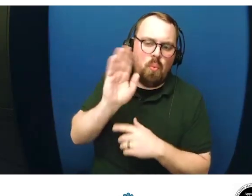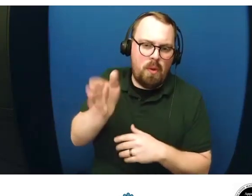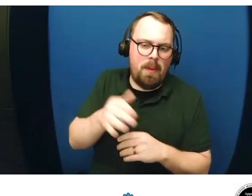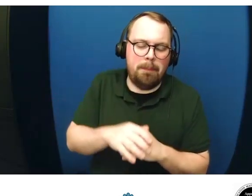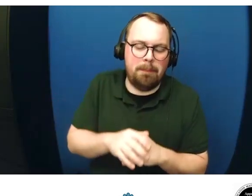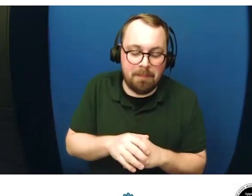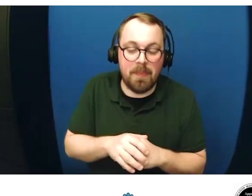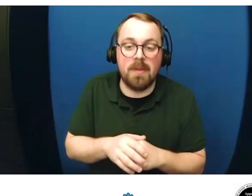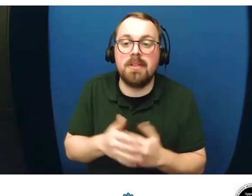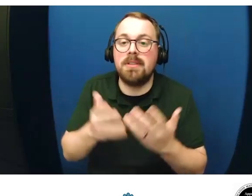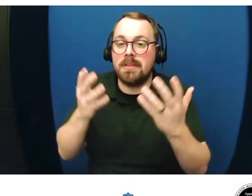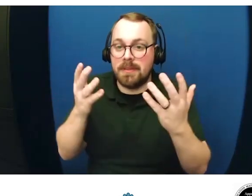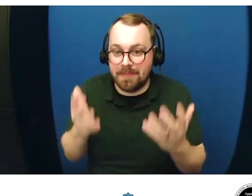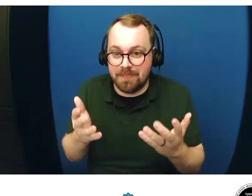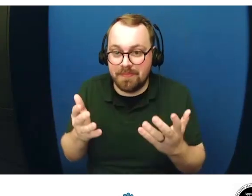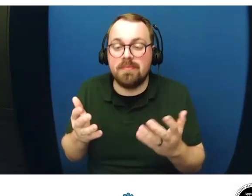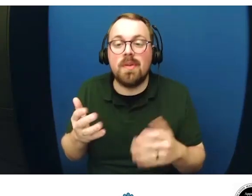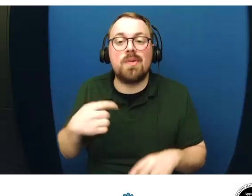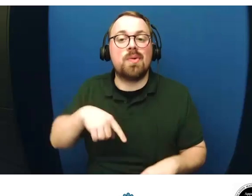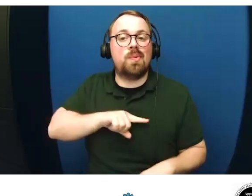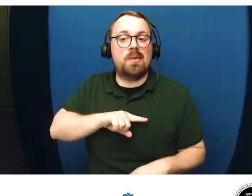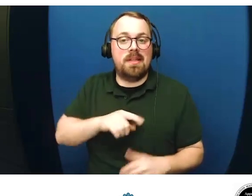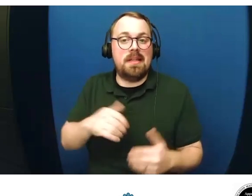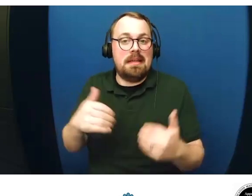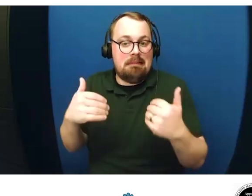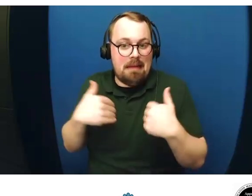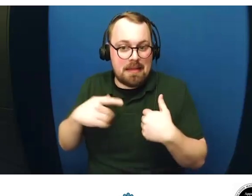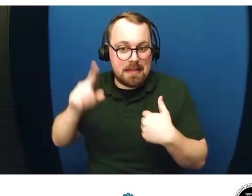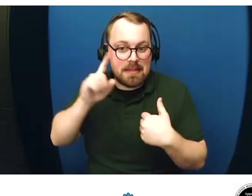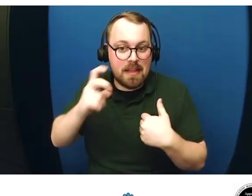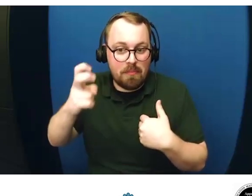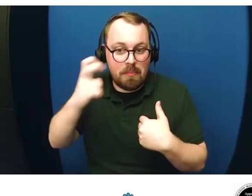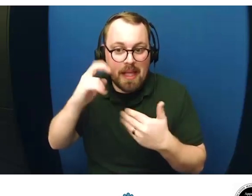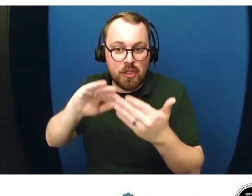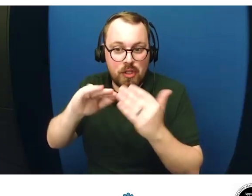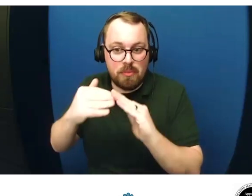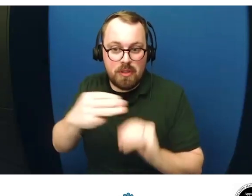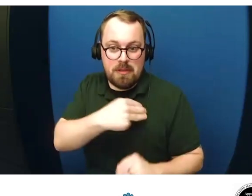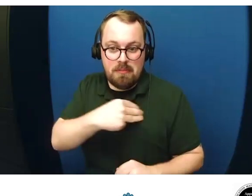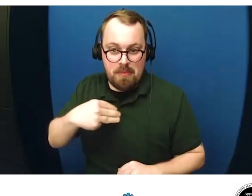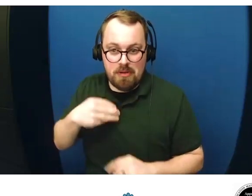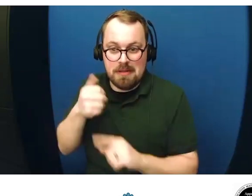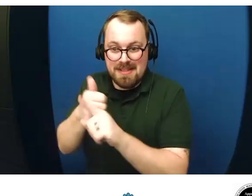So, we had a deafblind community member who lived in Texas for a